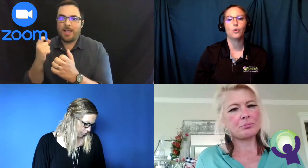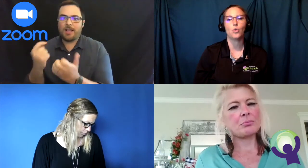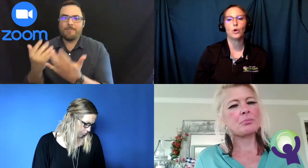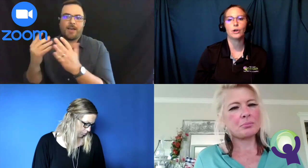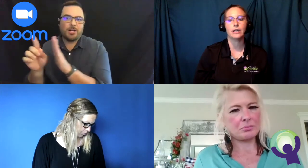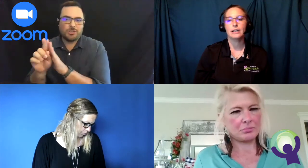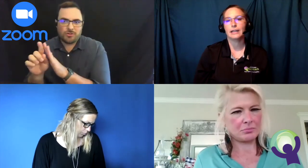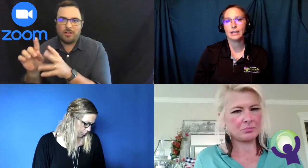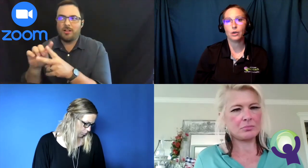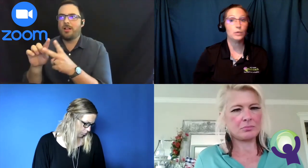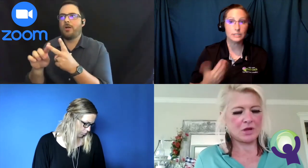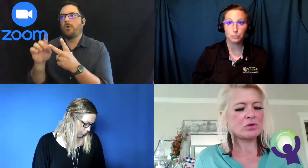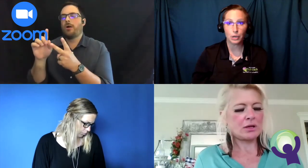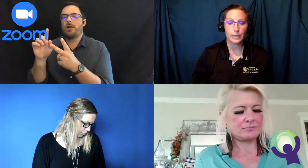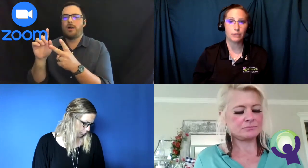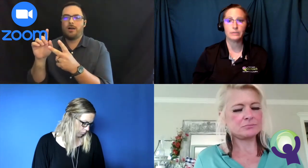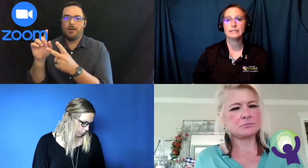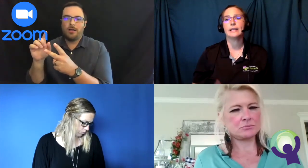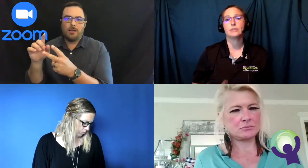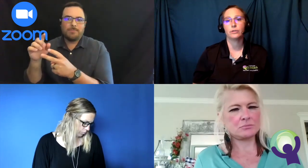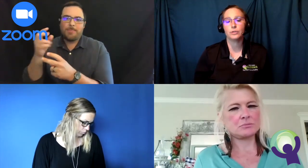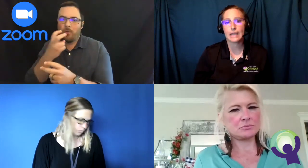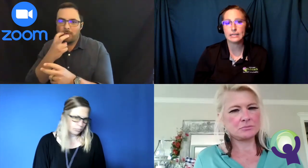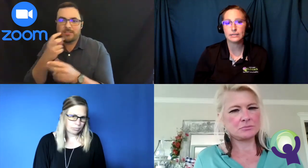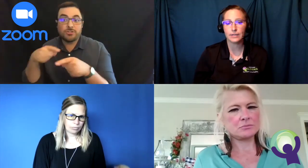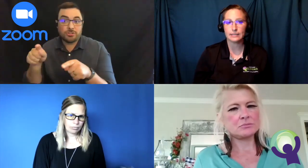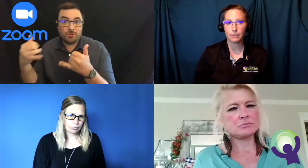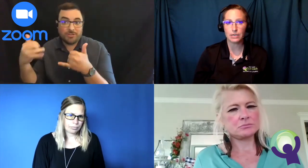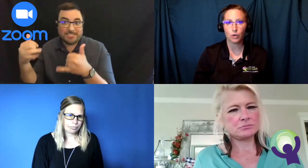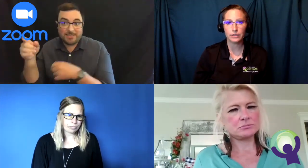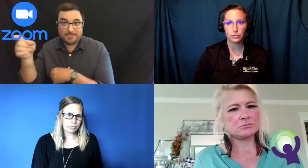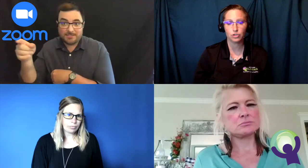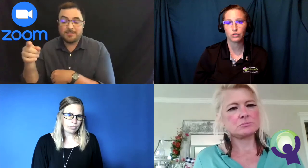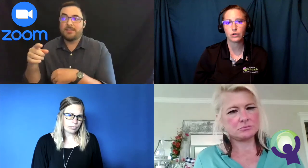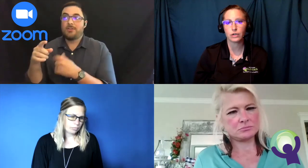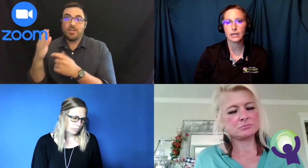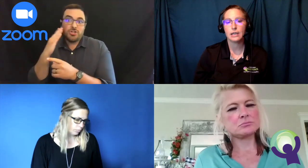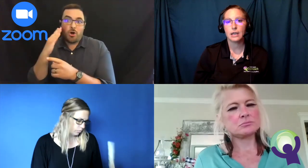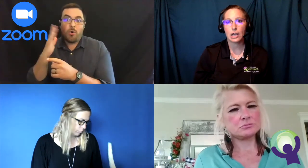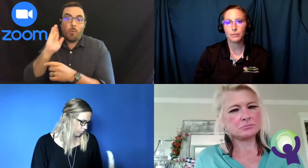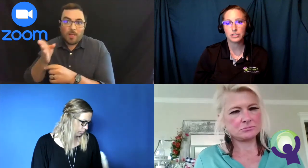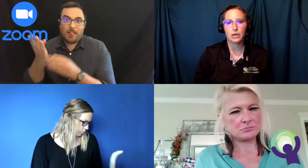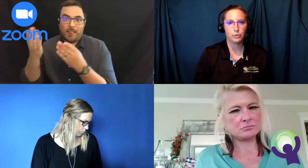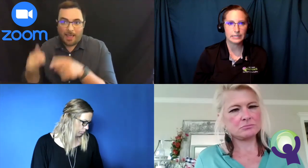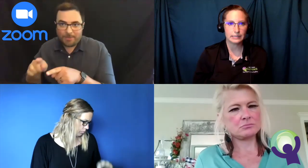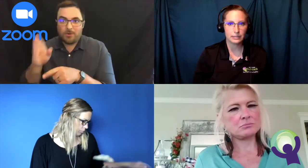or like a whistle blowing at recess or those kinds of things that we know that those are triggering, help that child predict that those